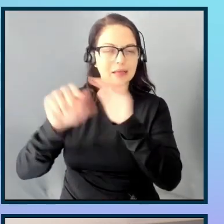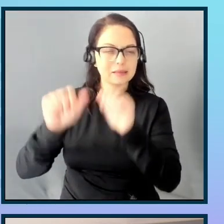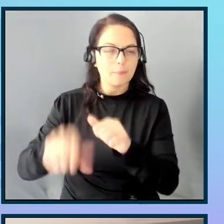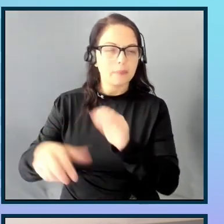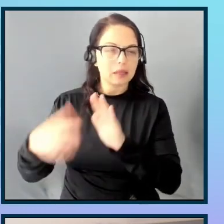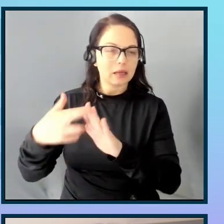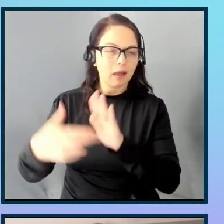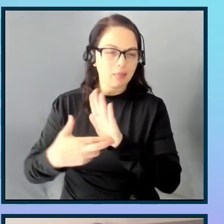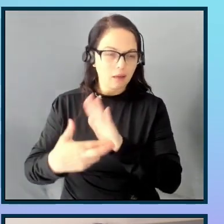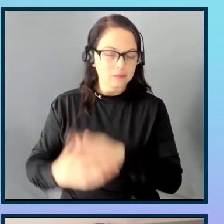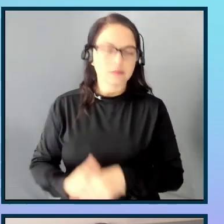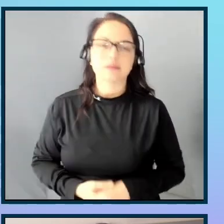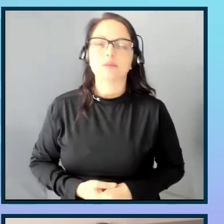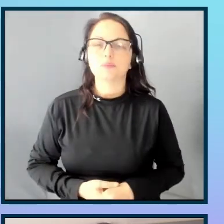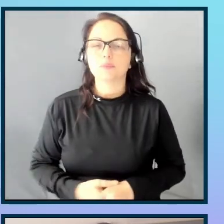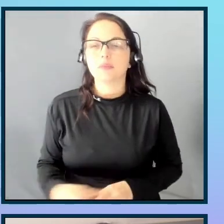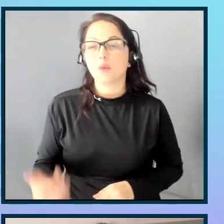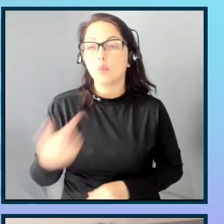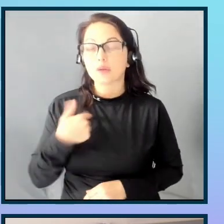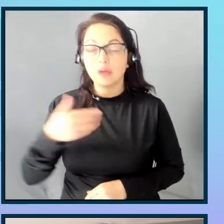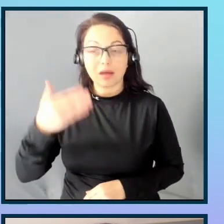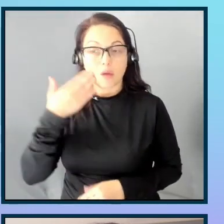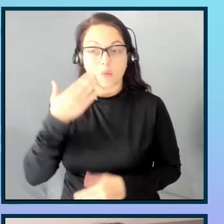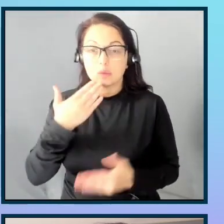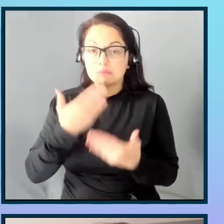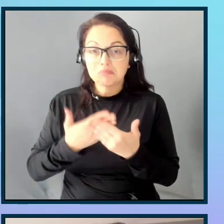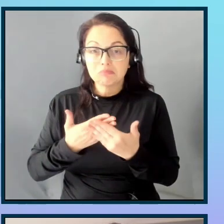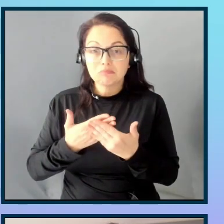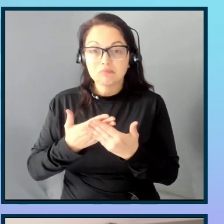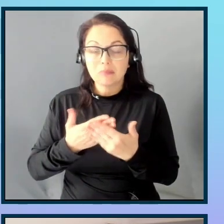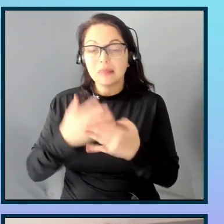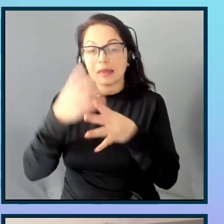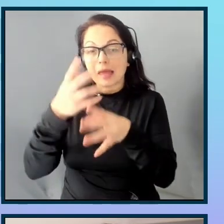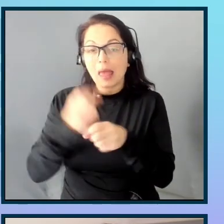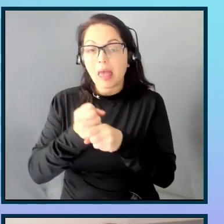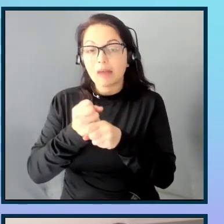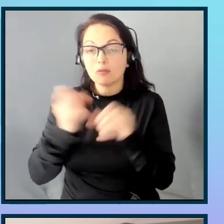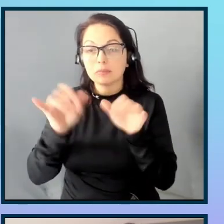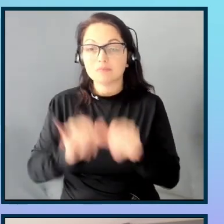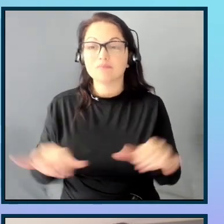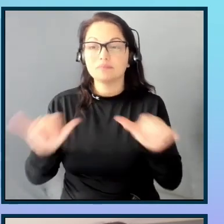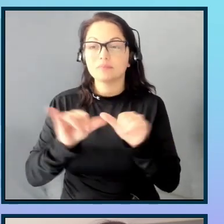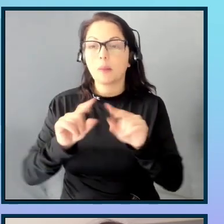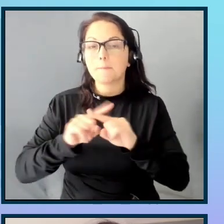which I thought was kind of neat. The acronym stays the same, but the name is slightly changed.